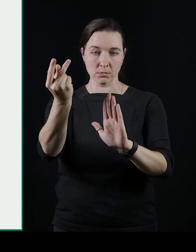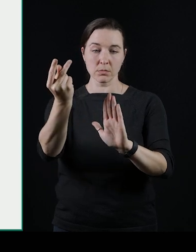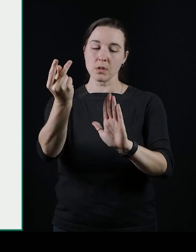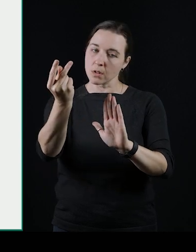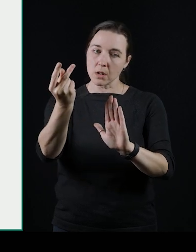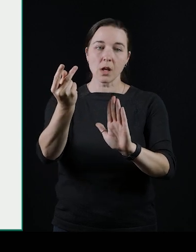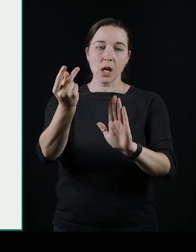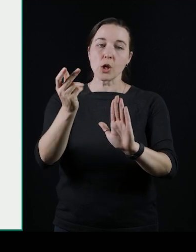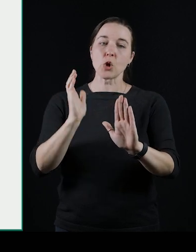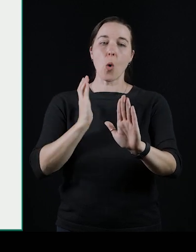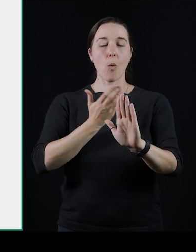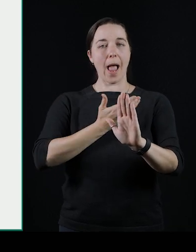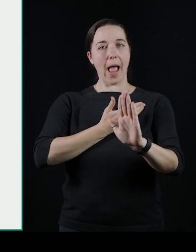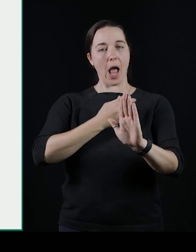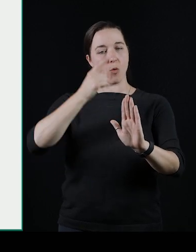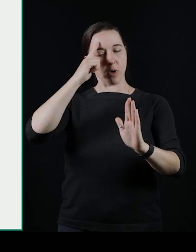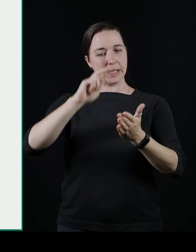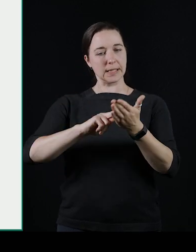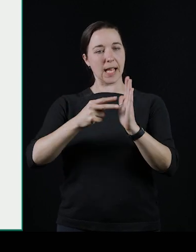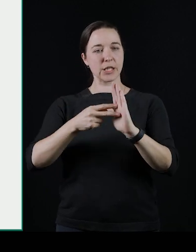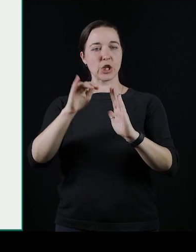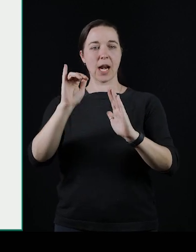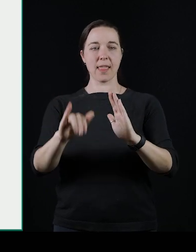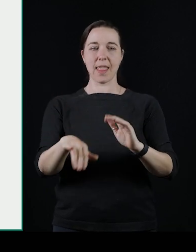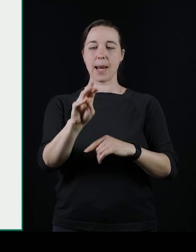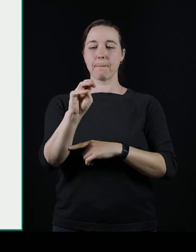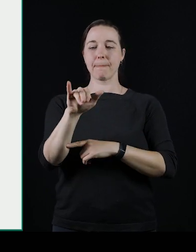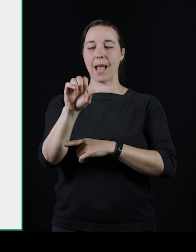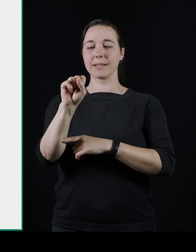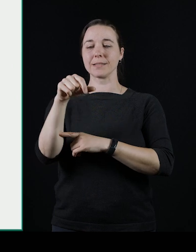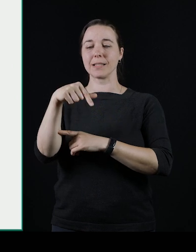Our assumption that the version of MySQL 5.6